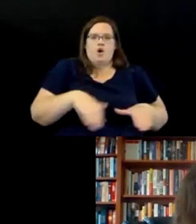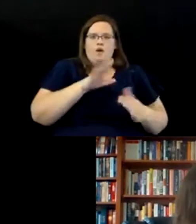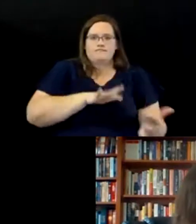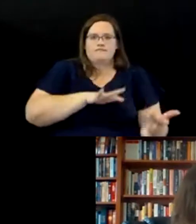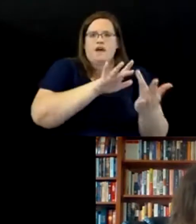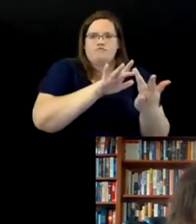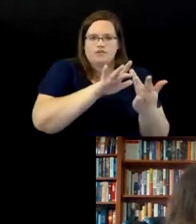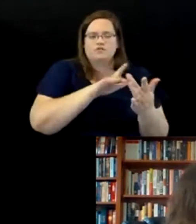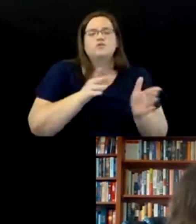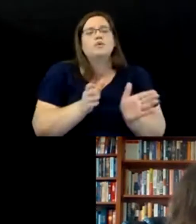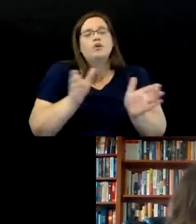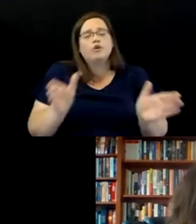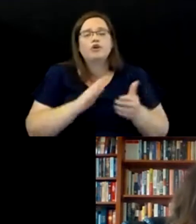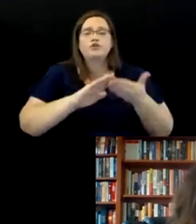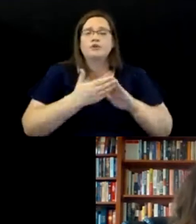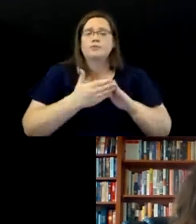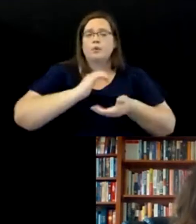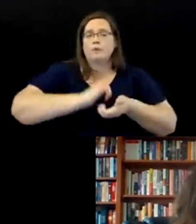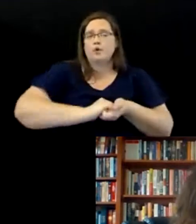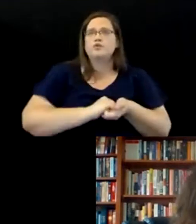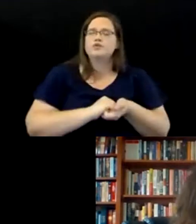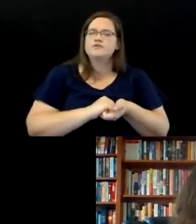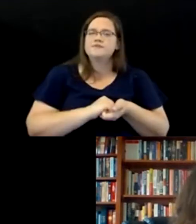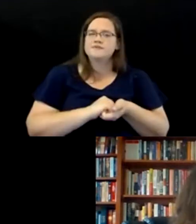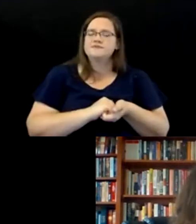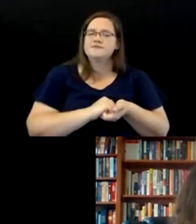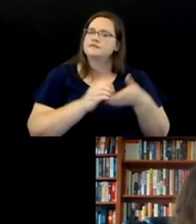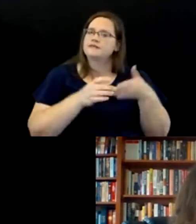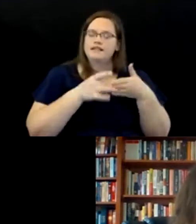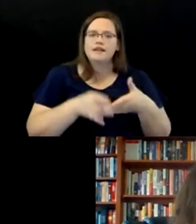urge our community partners to take the lead in determines how we can best